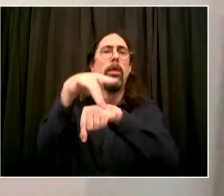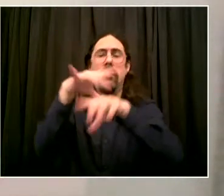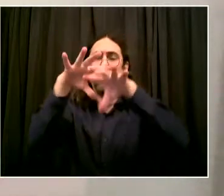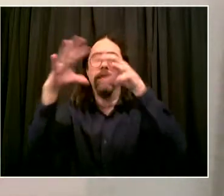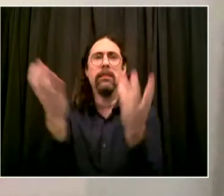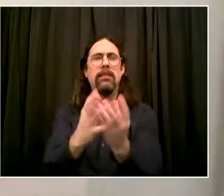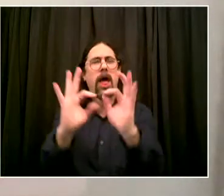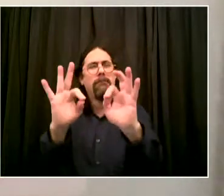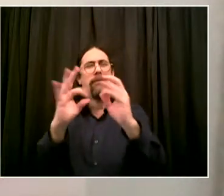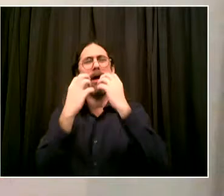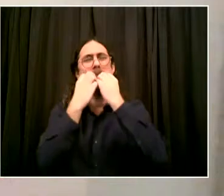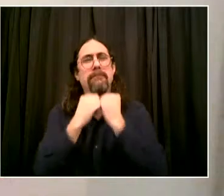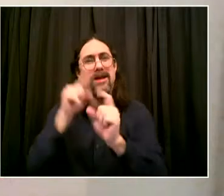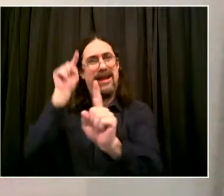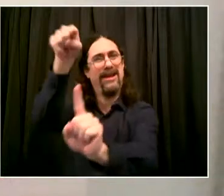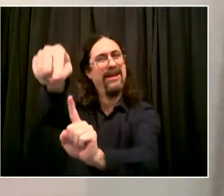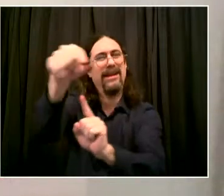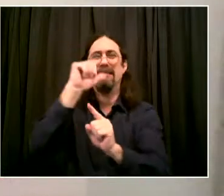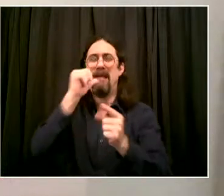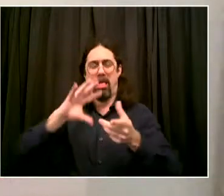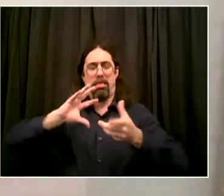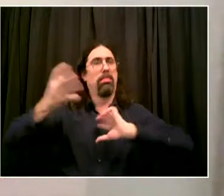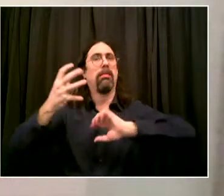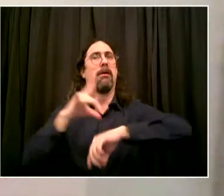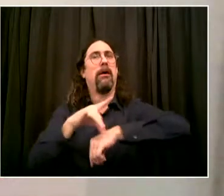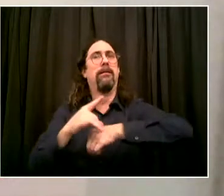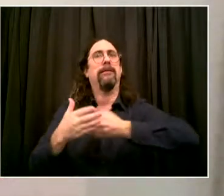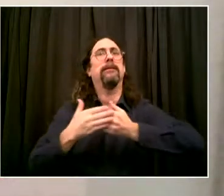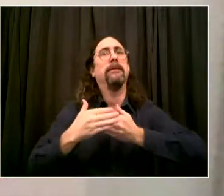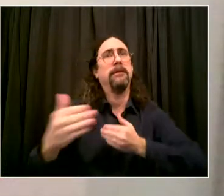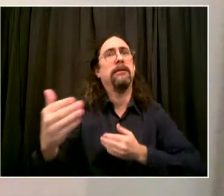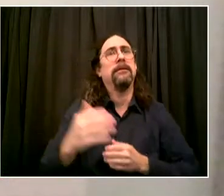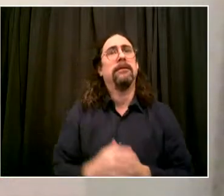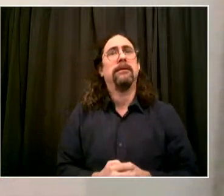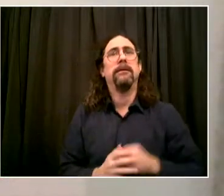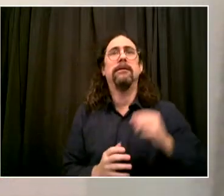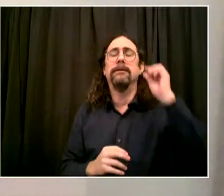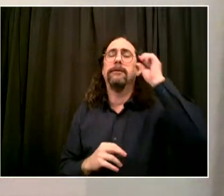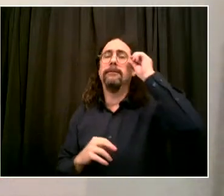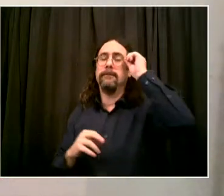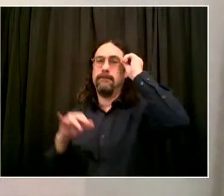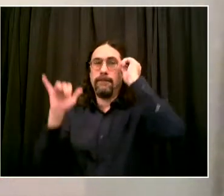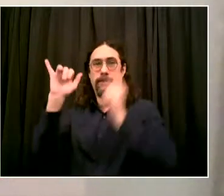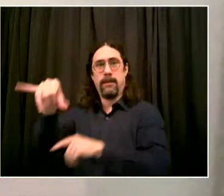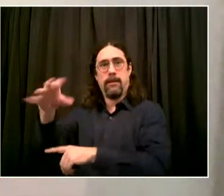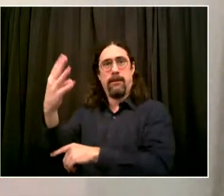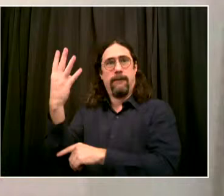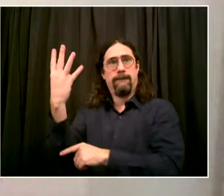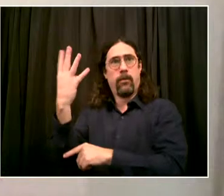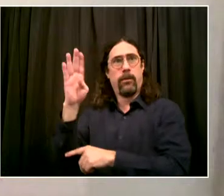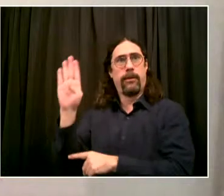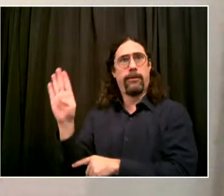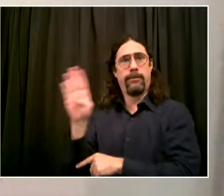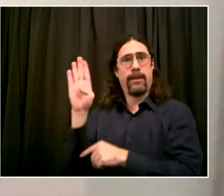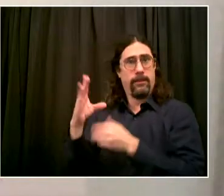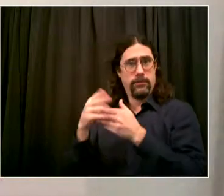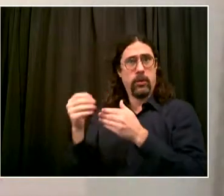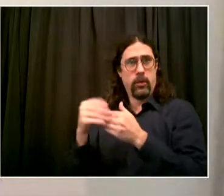THE POLLLLUTERS.